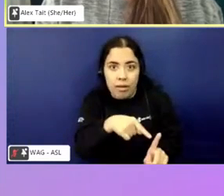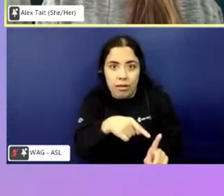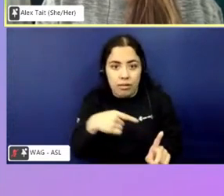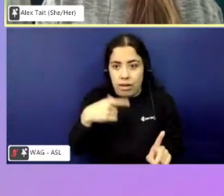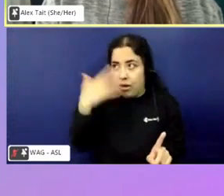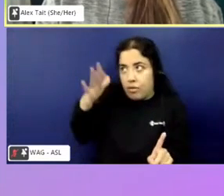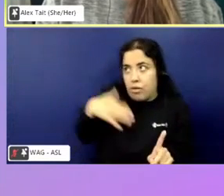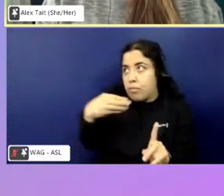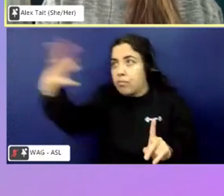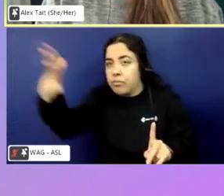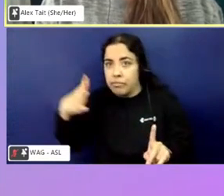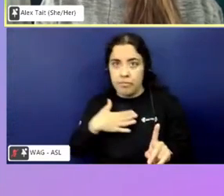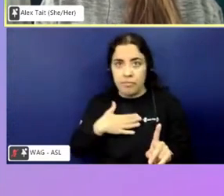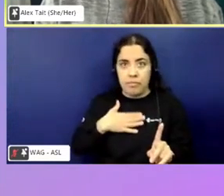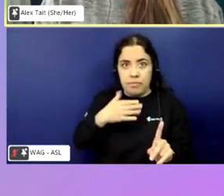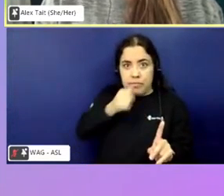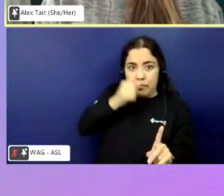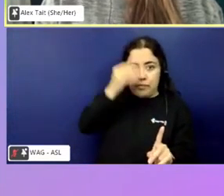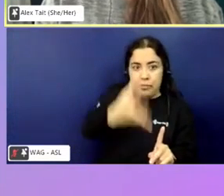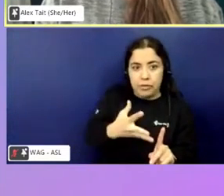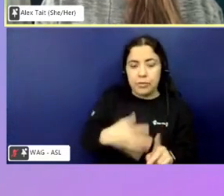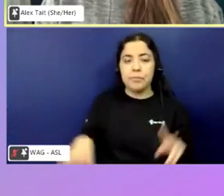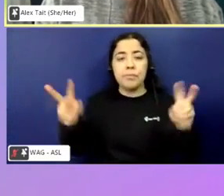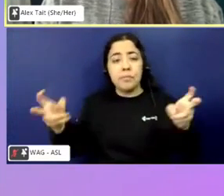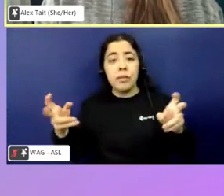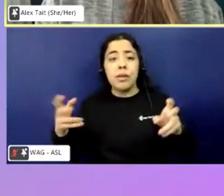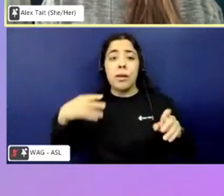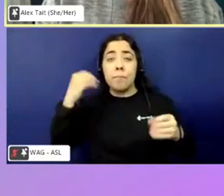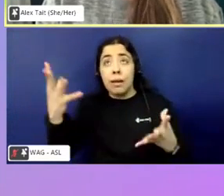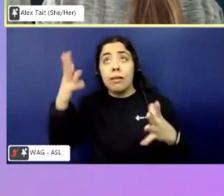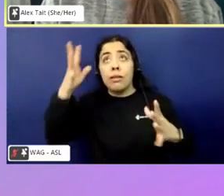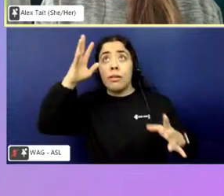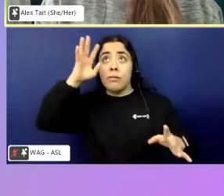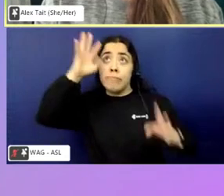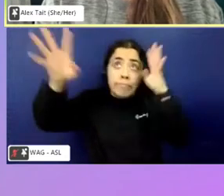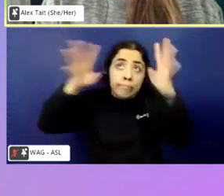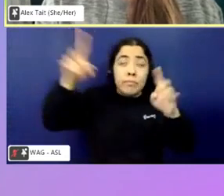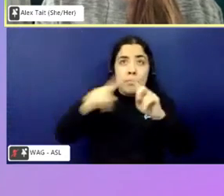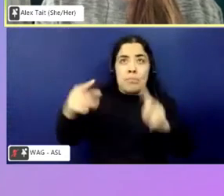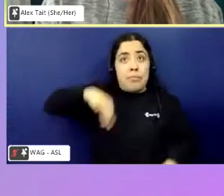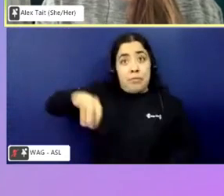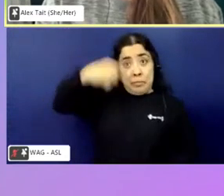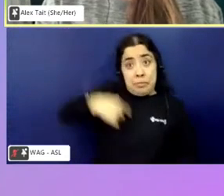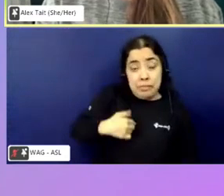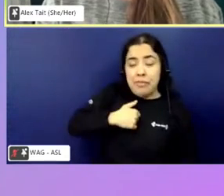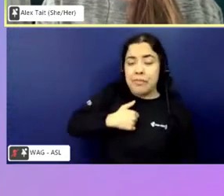hipaa protected data. Renewals that are automatic and small print than ever seemed to be for my benefit. A